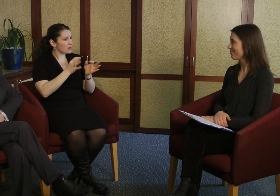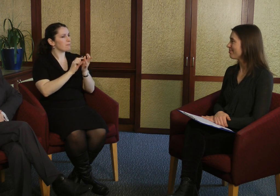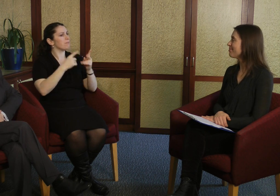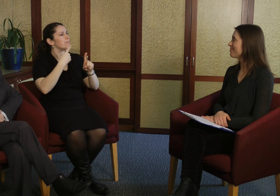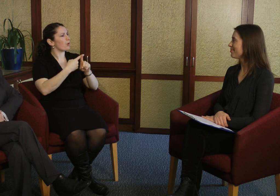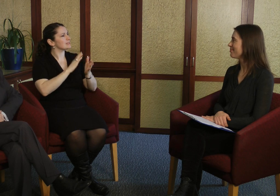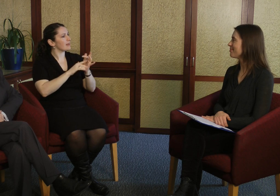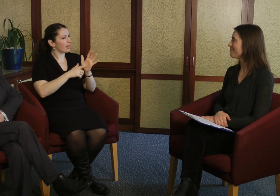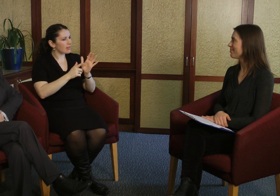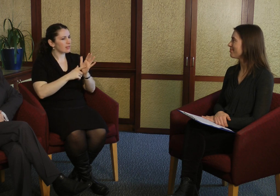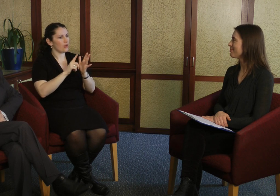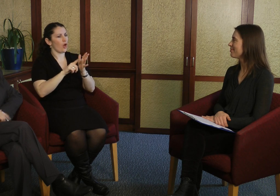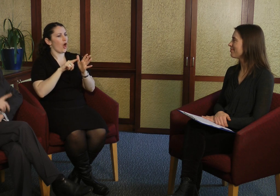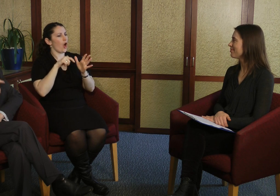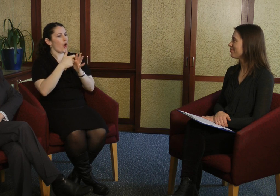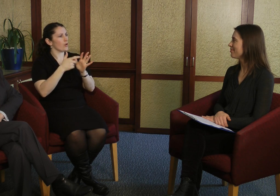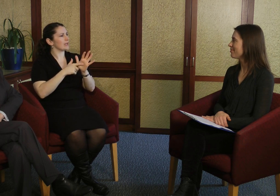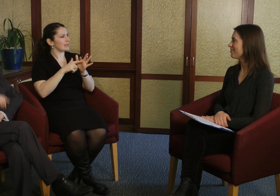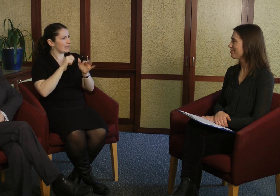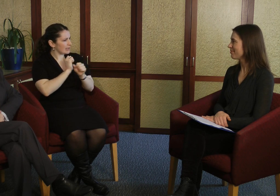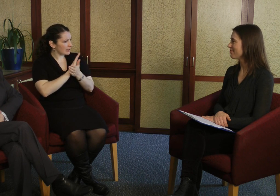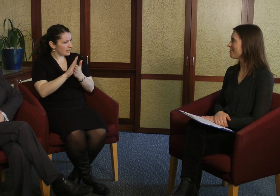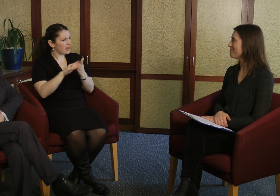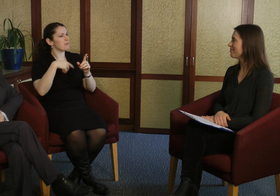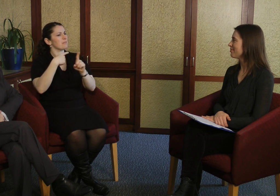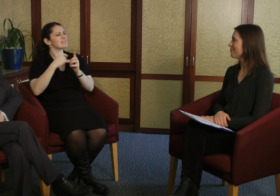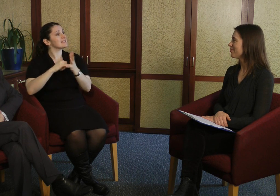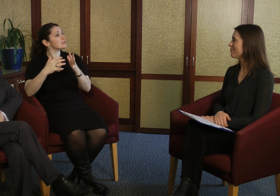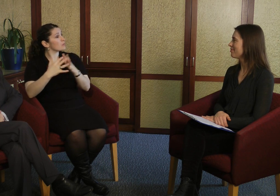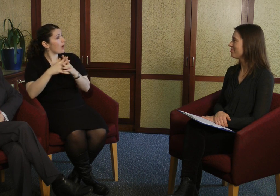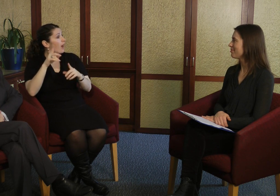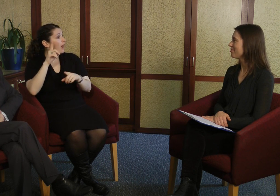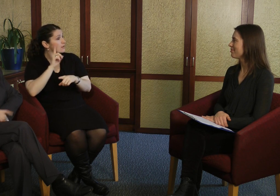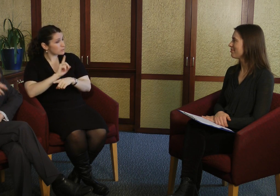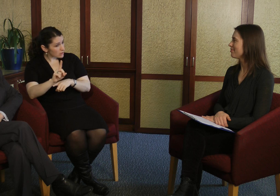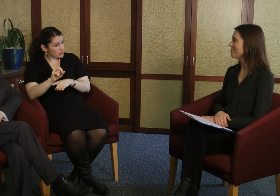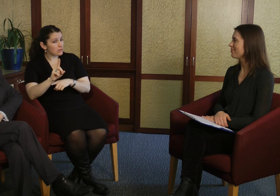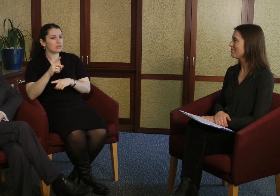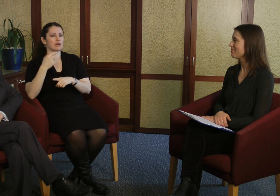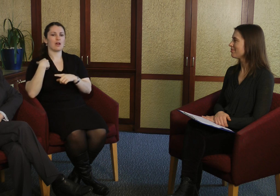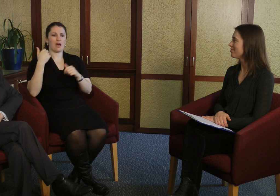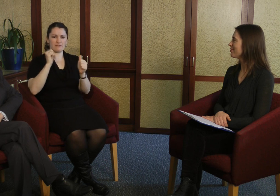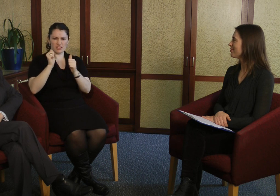SensWide last week and have had some quick conversations with our Case Managers who work